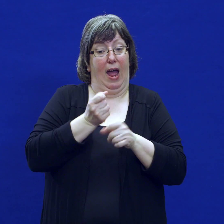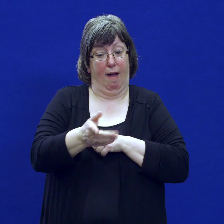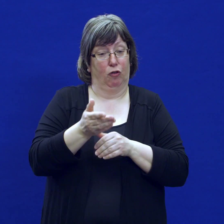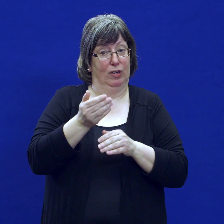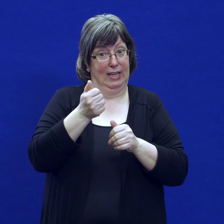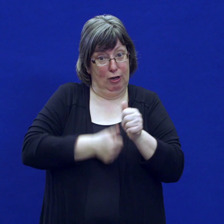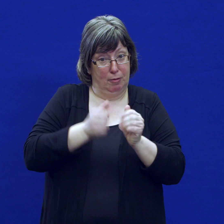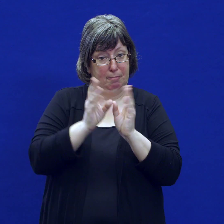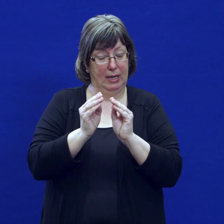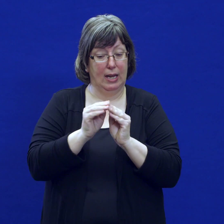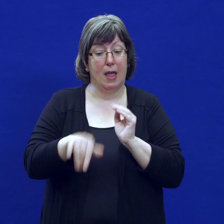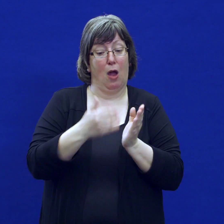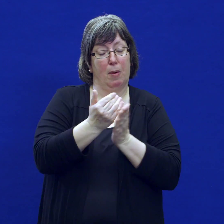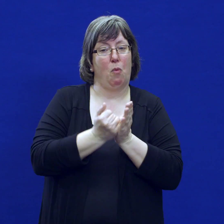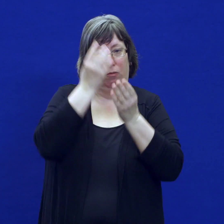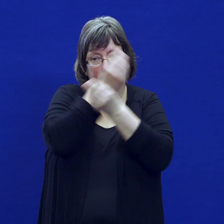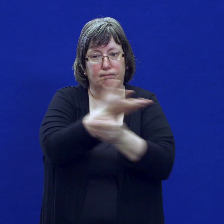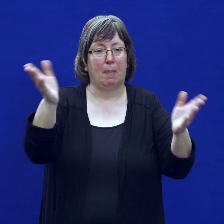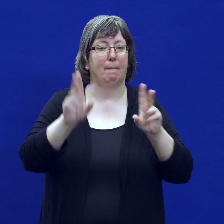meeting and make the report publicly available.